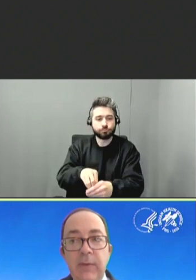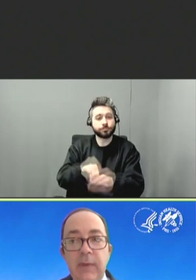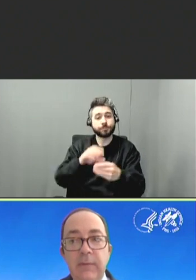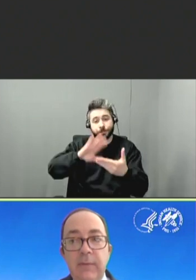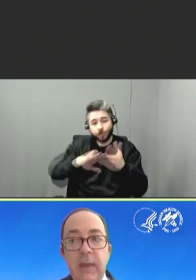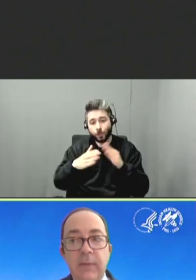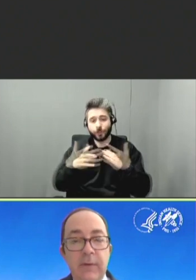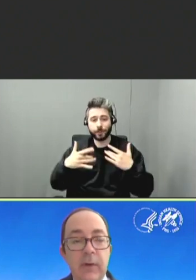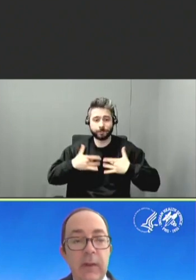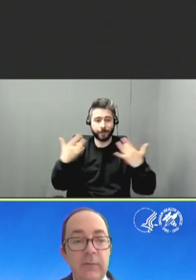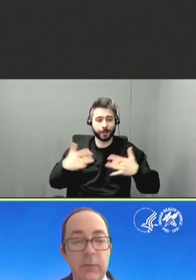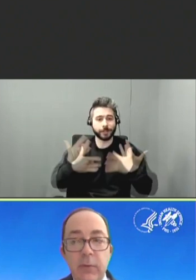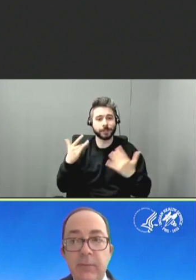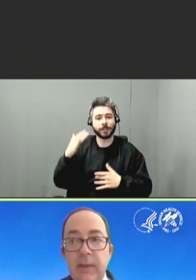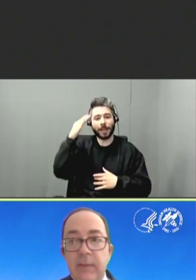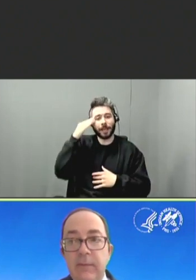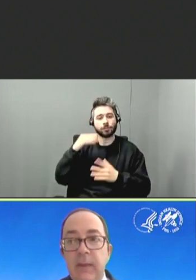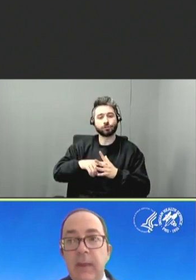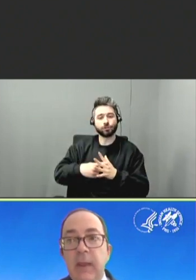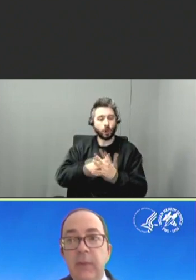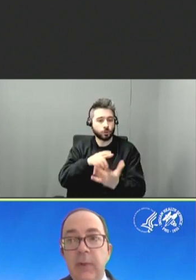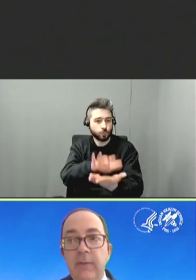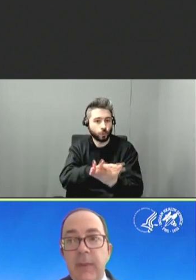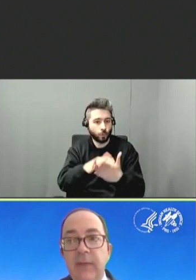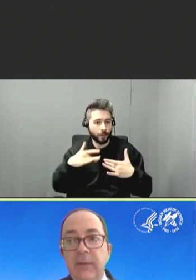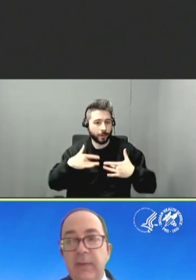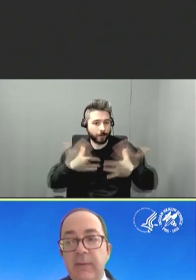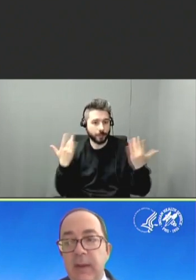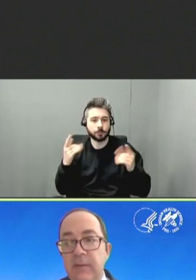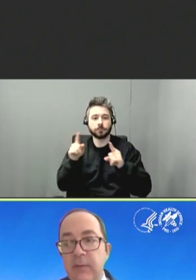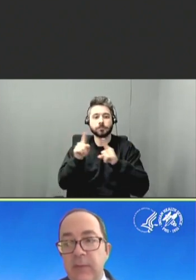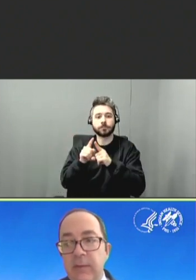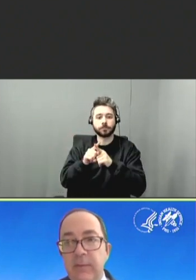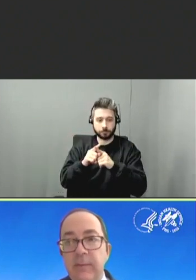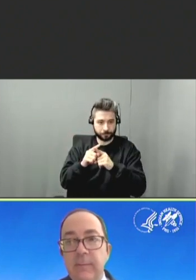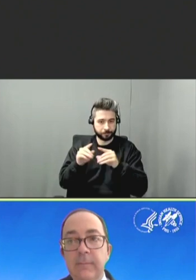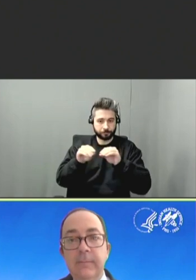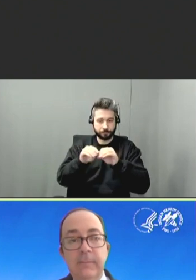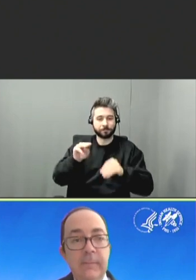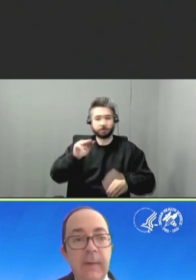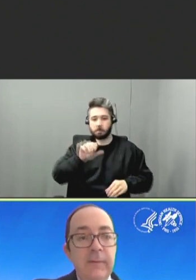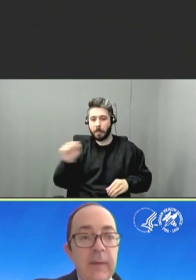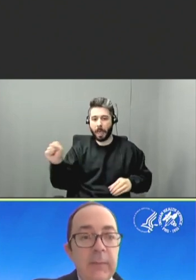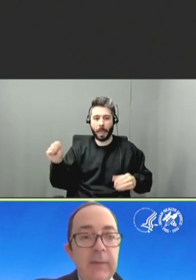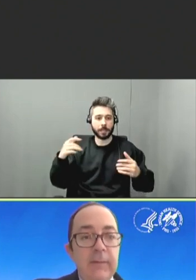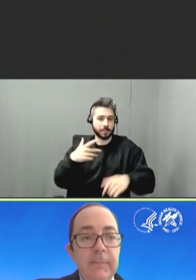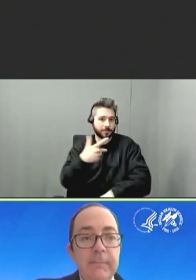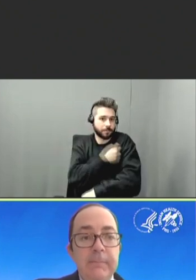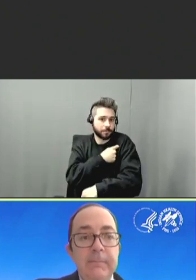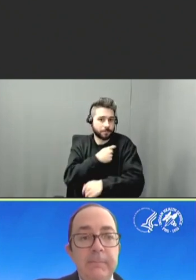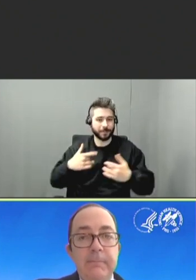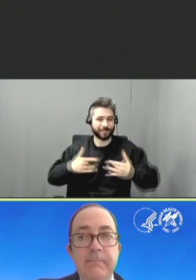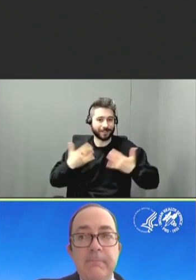events, Head Start, and school events, as well as mass vaccination events. Next slide, please.